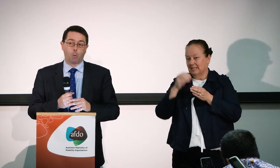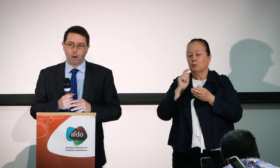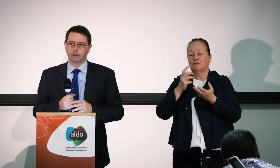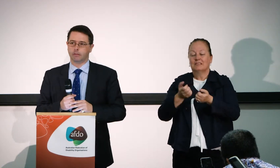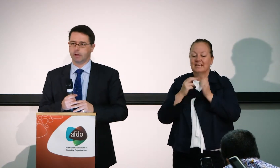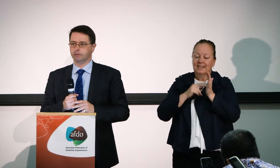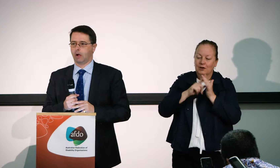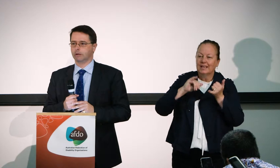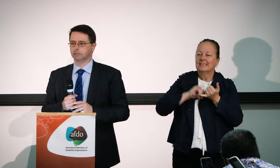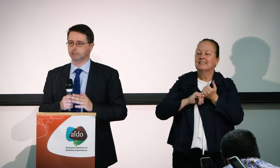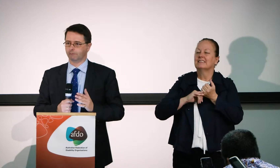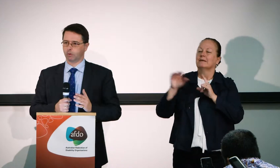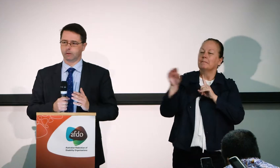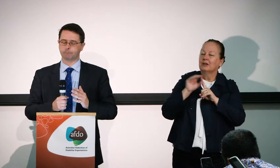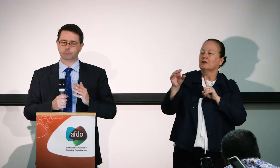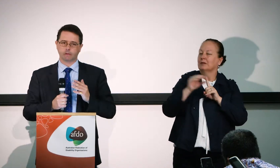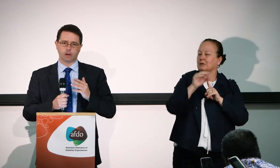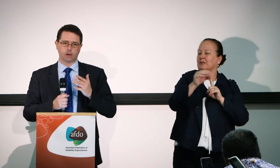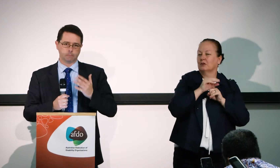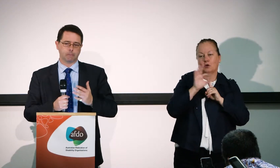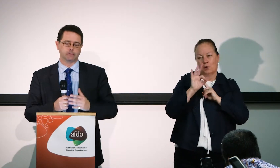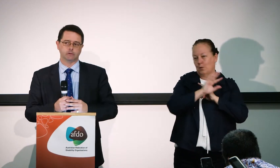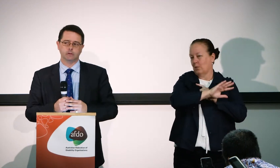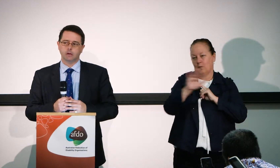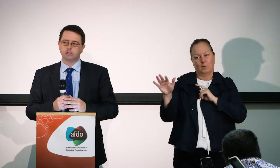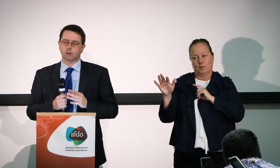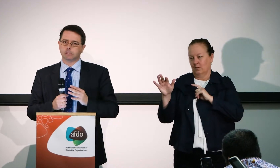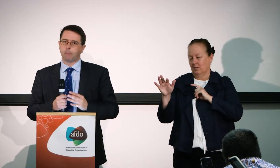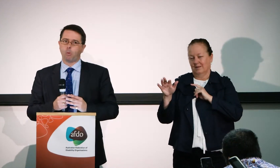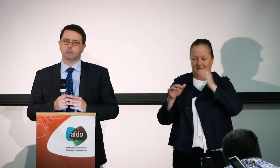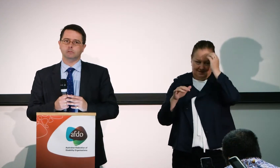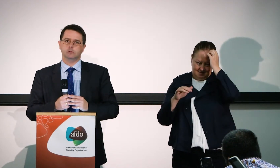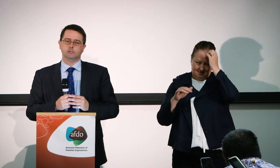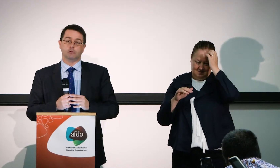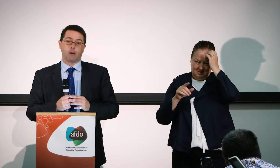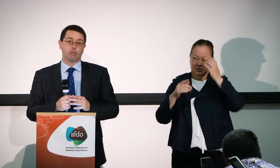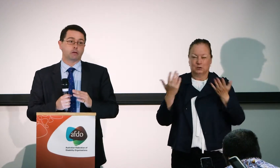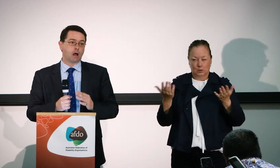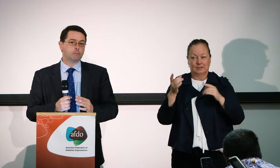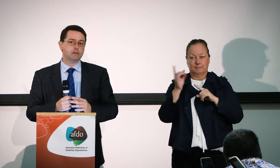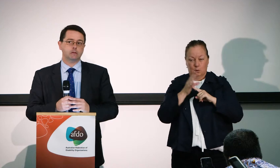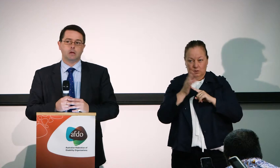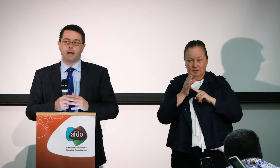when the NDIS is you fully implemented. So it's important to remind the government